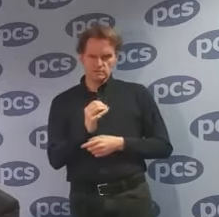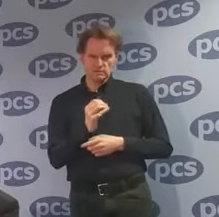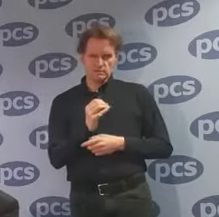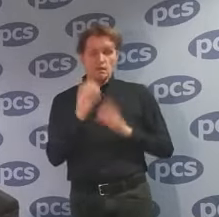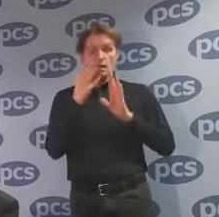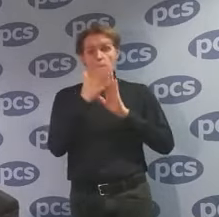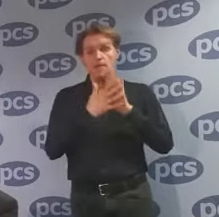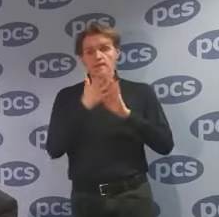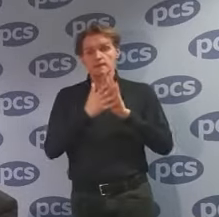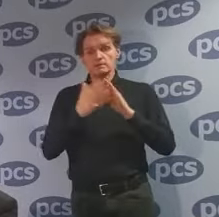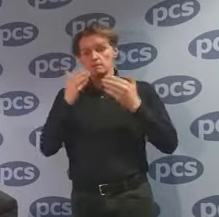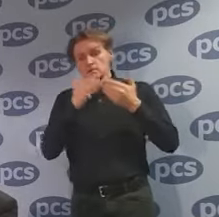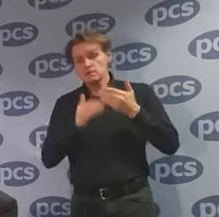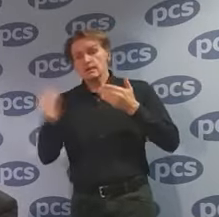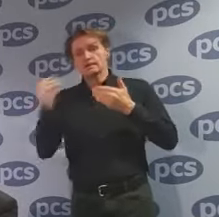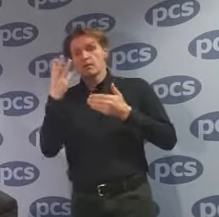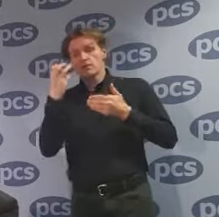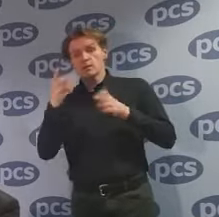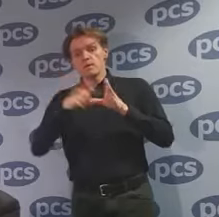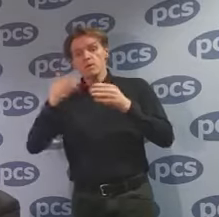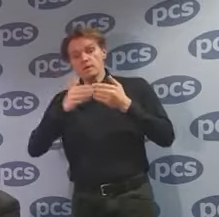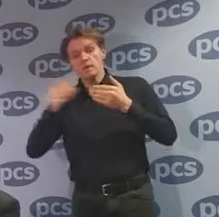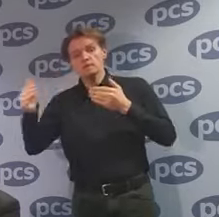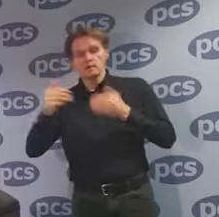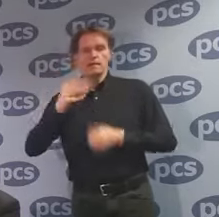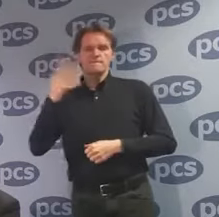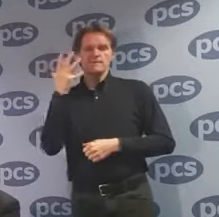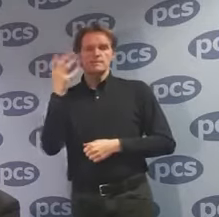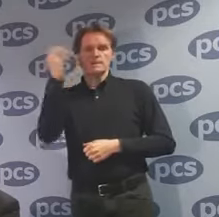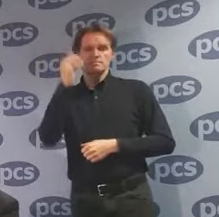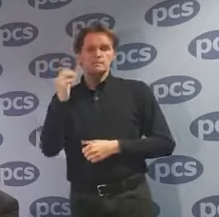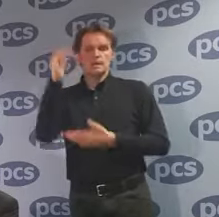years there will be a further 15 percent reduction so what that's essentially